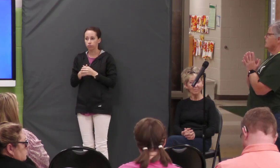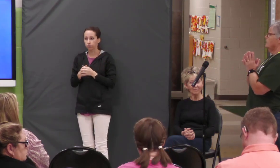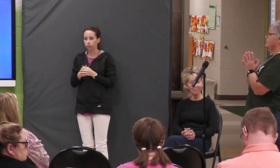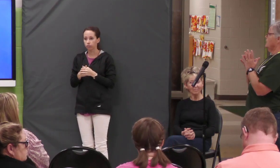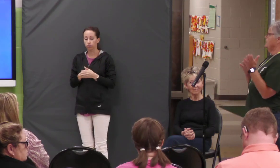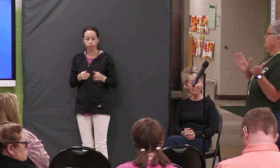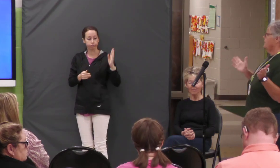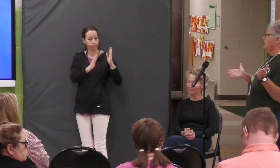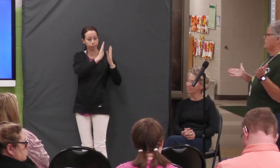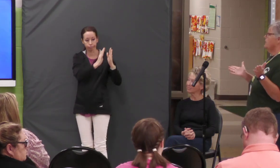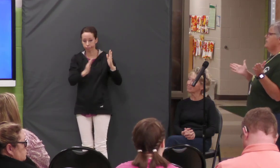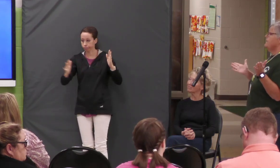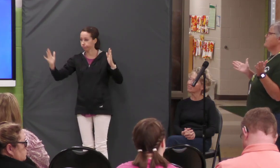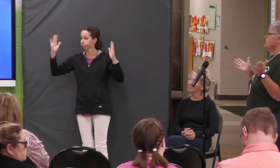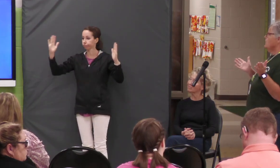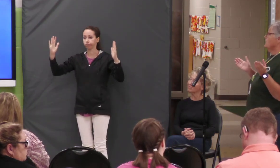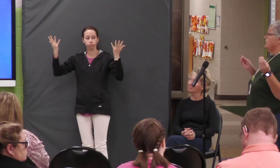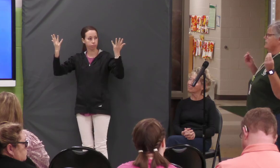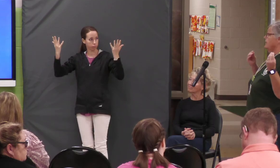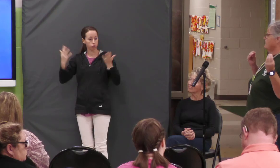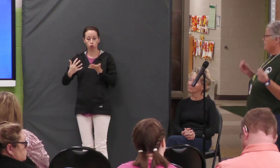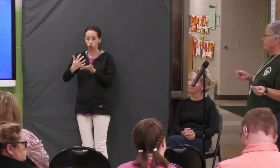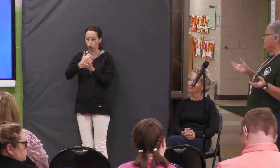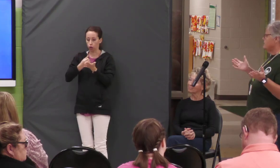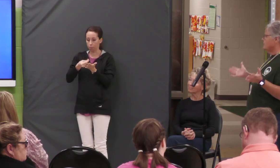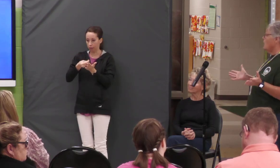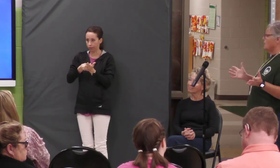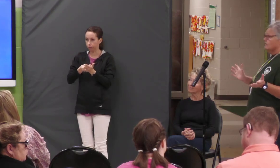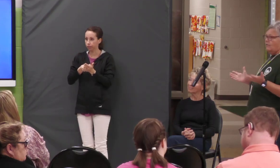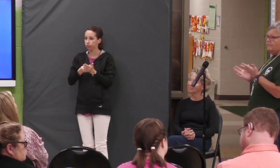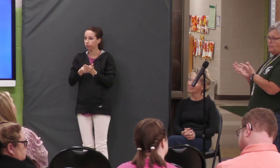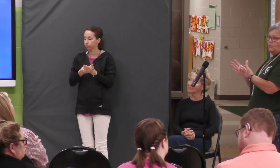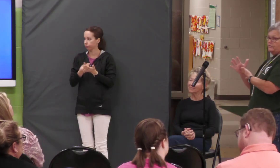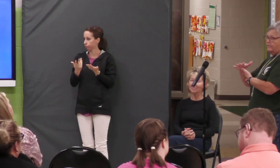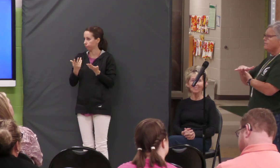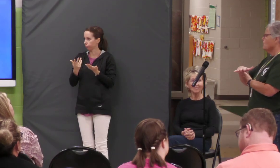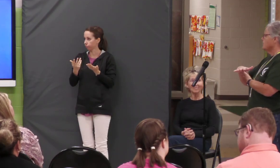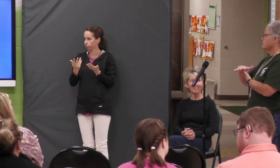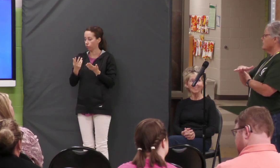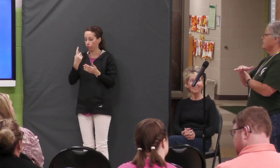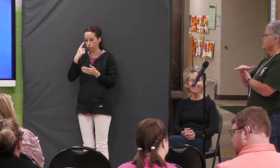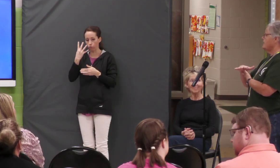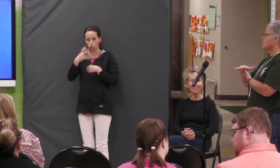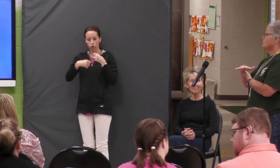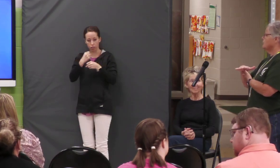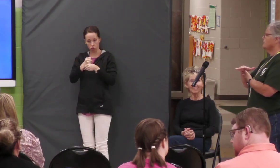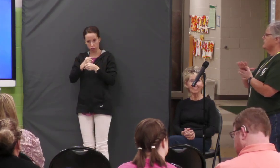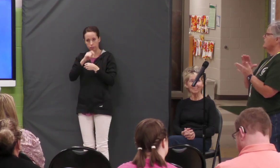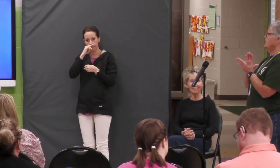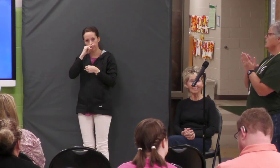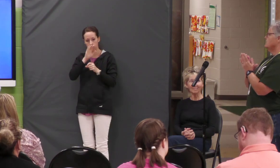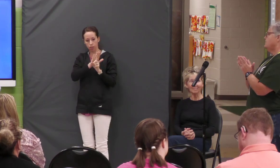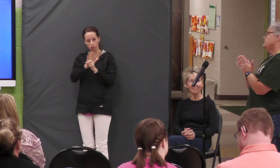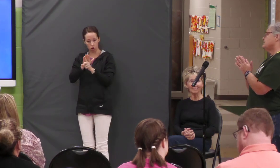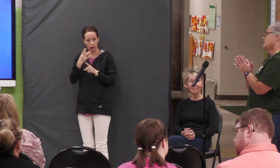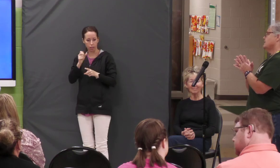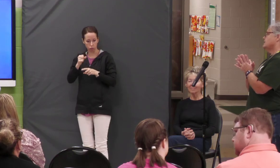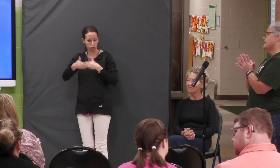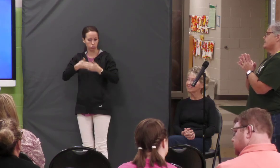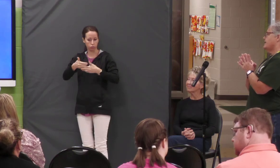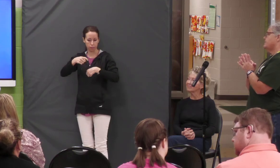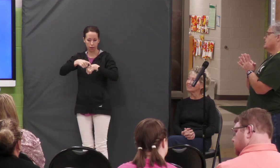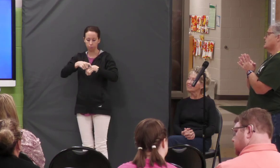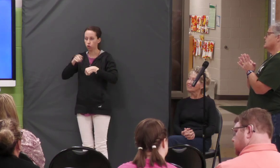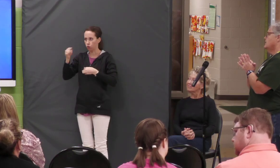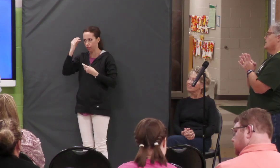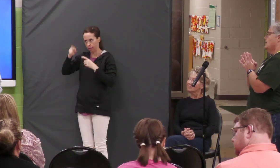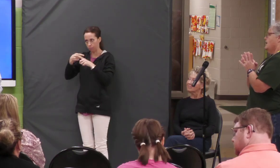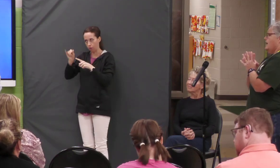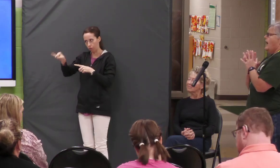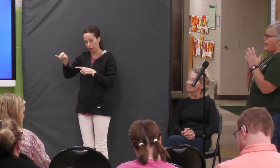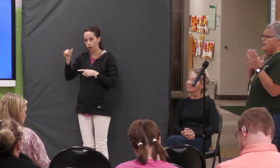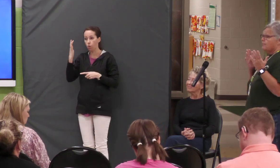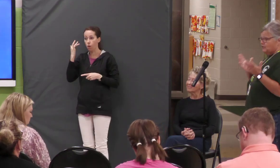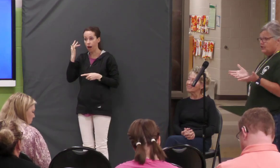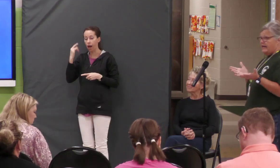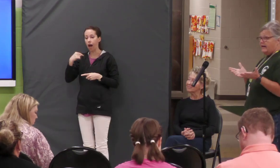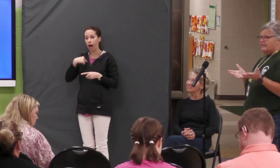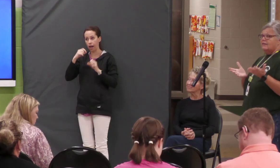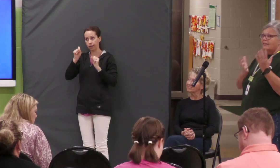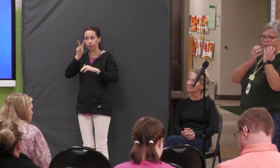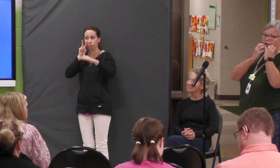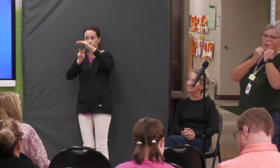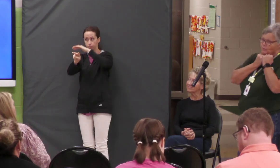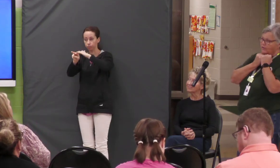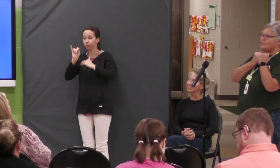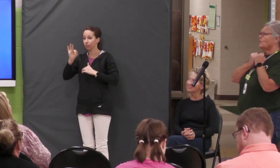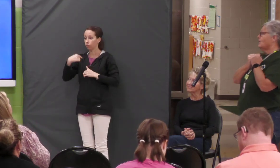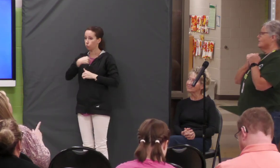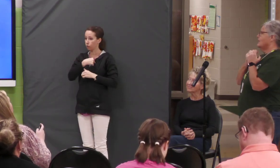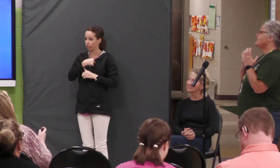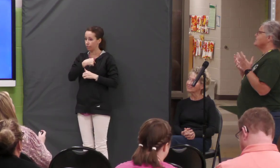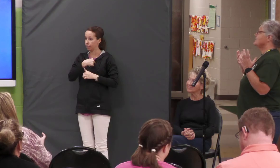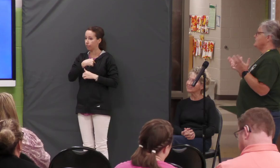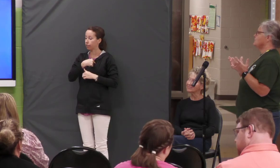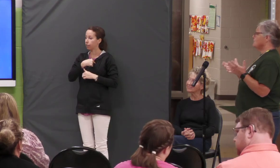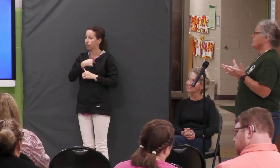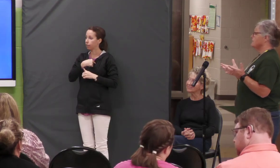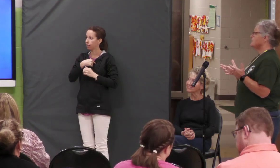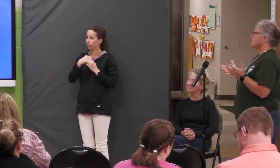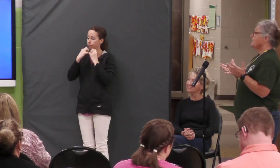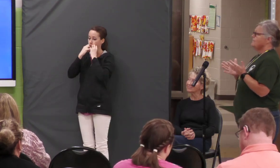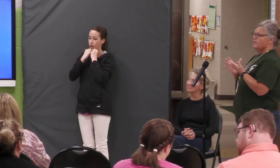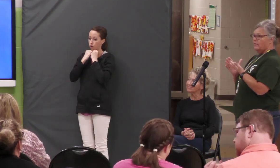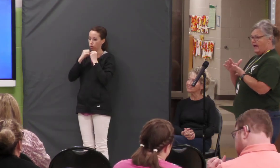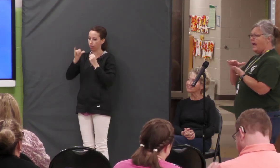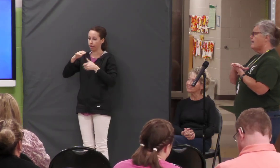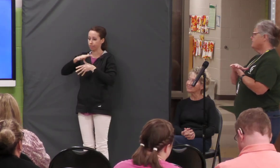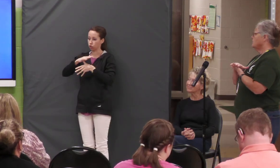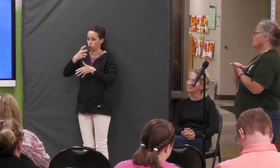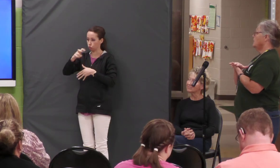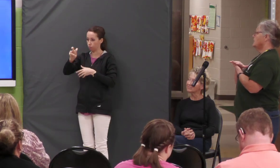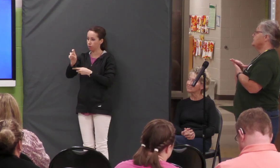..inaudible... So please be thinking about that because I can project we hold on to our coveted... inaudible...